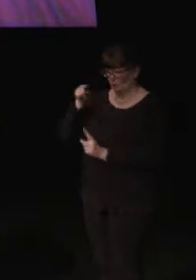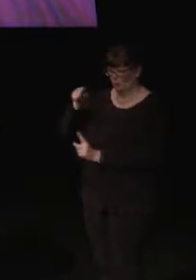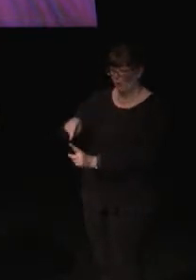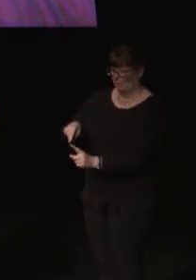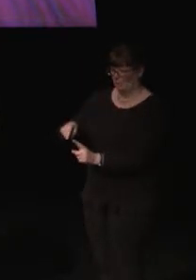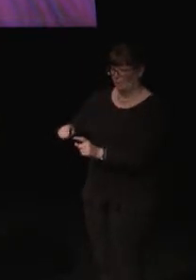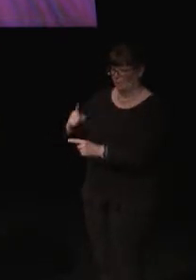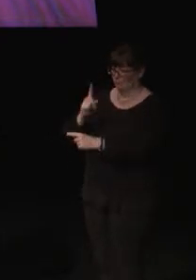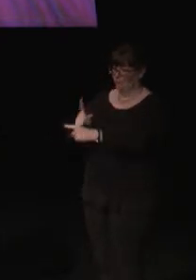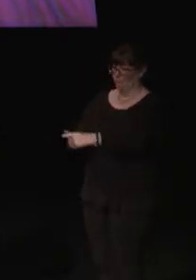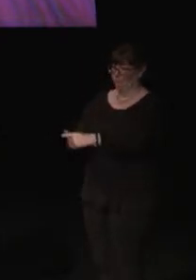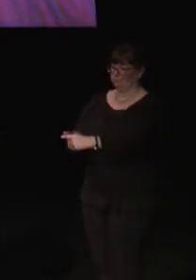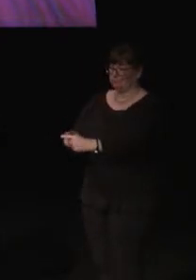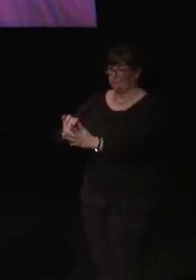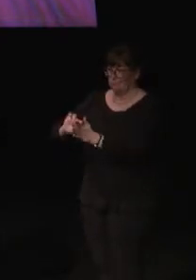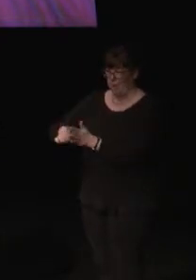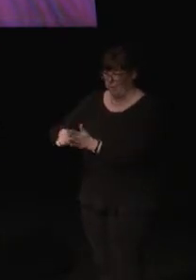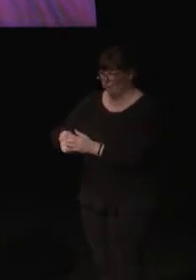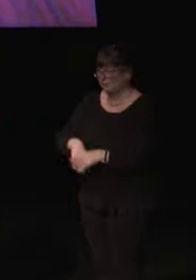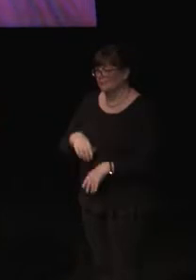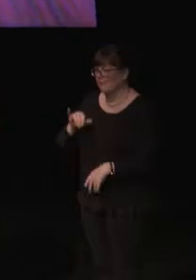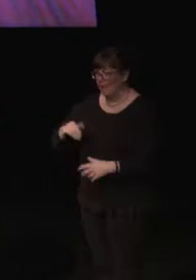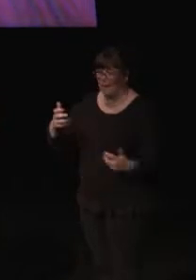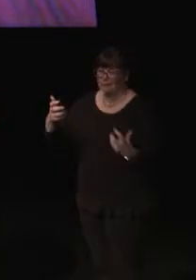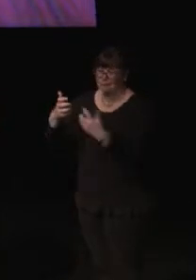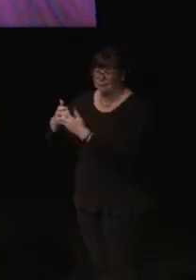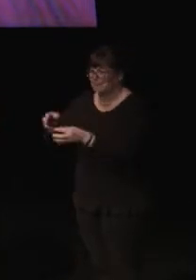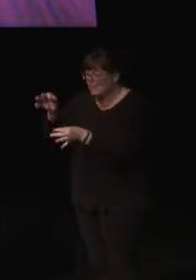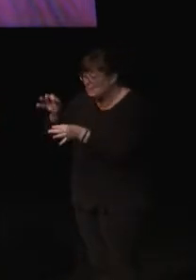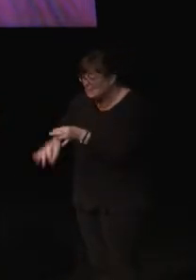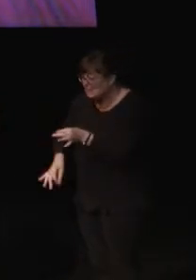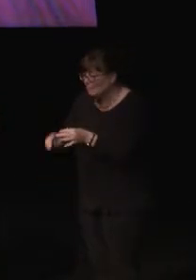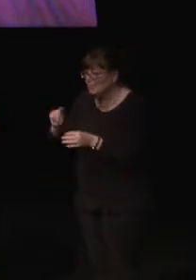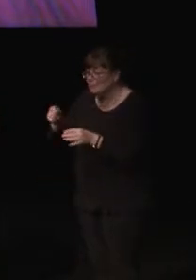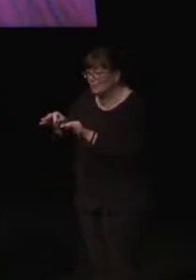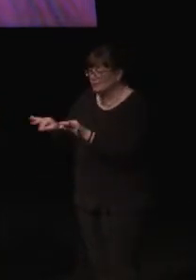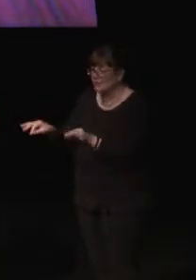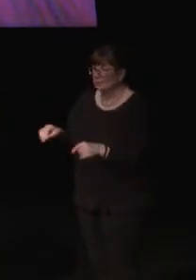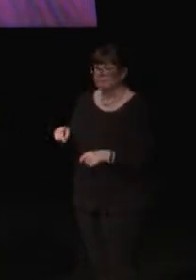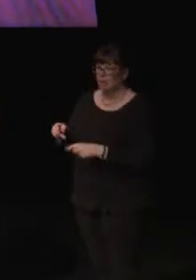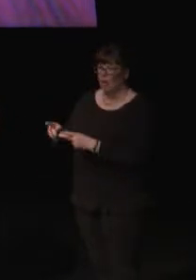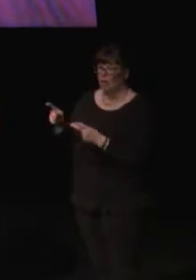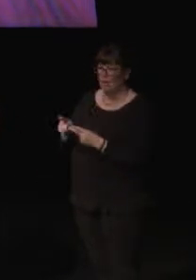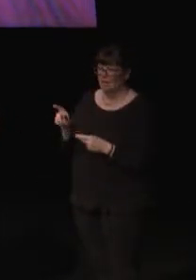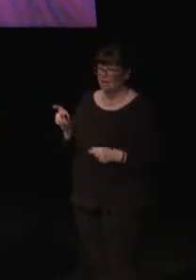That in combination with a simple text chat blurb, like location, "Go here",